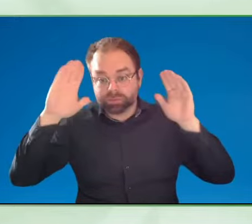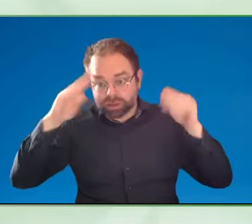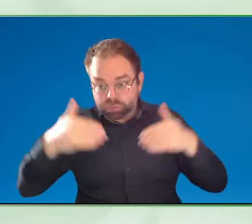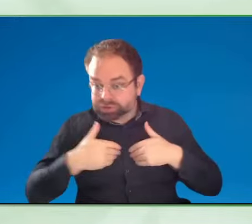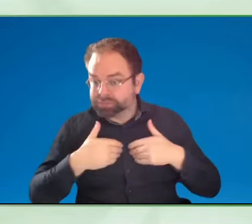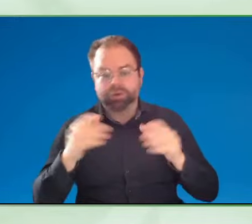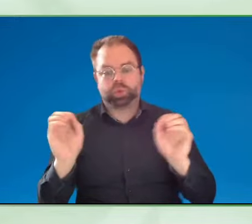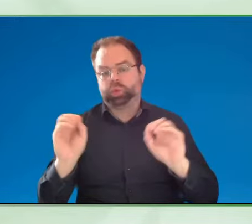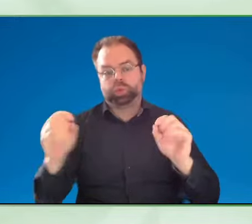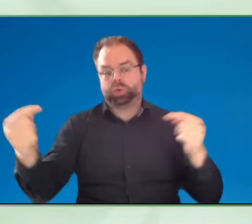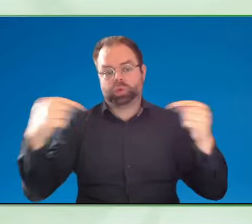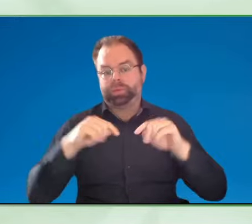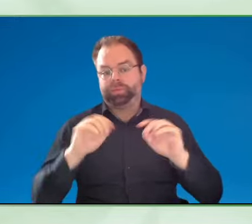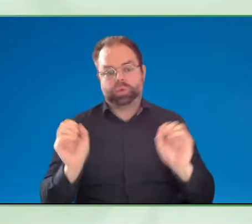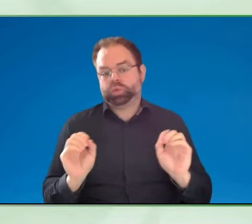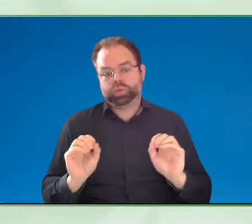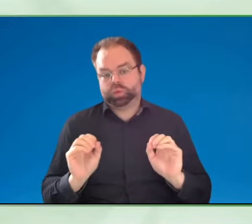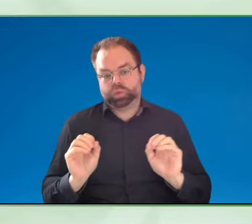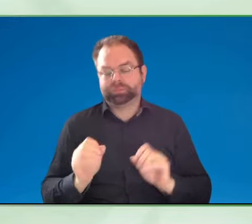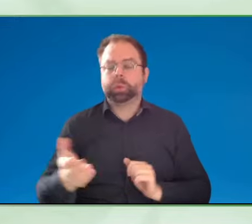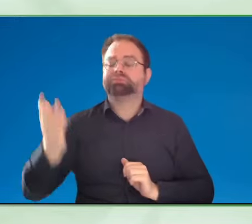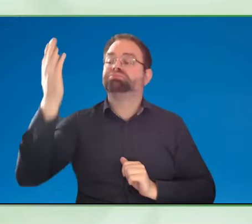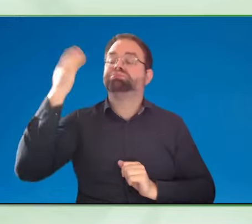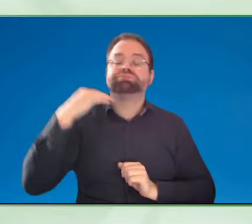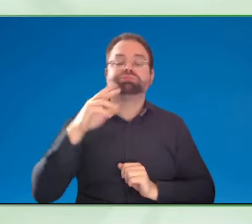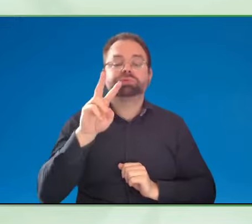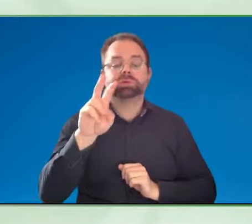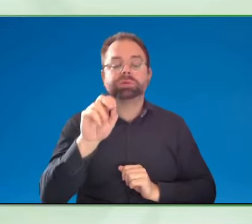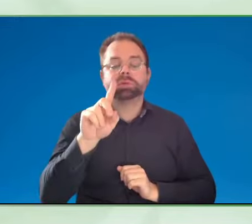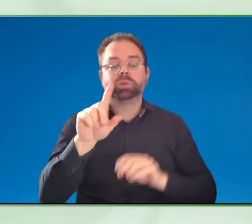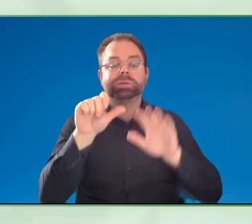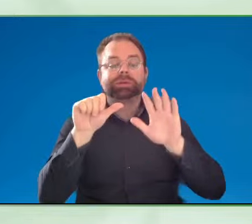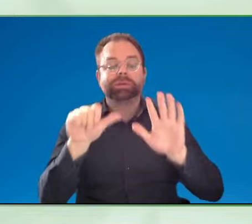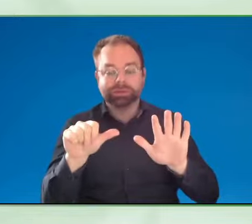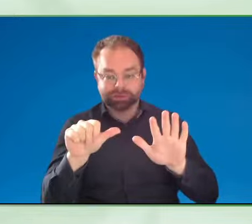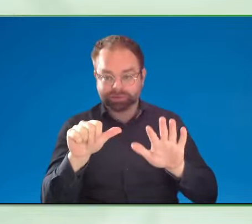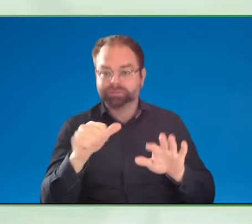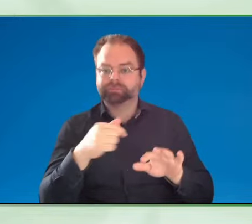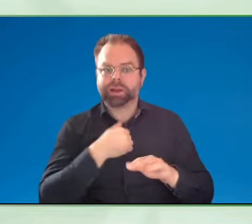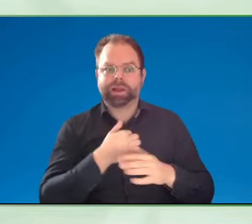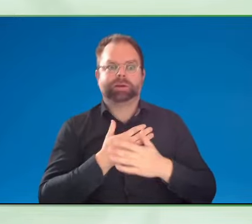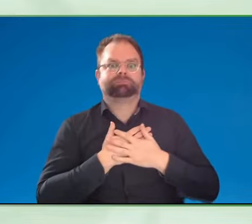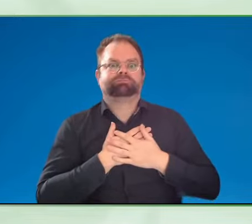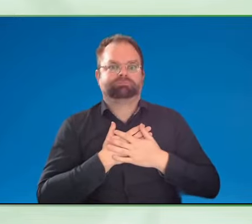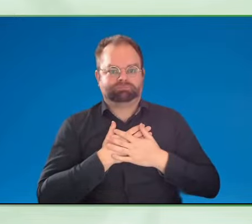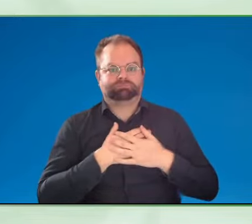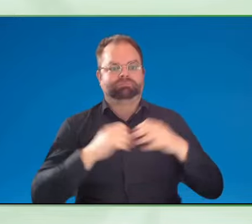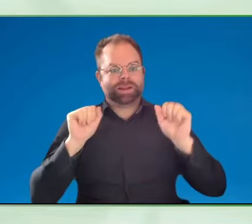We will soon talk about what the library is all about, but I am always interested about